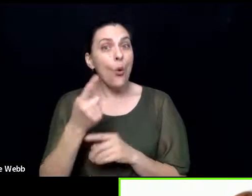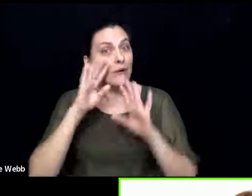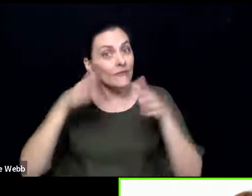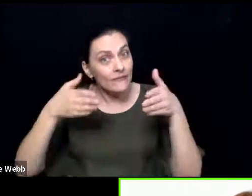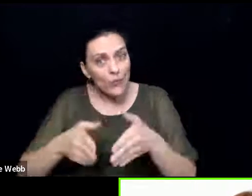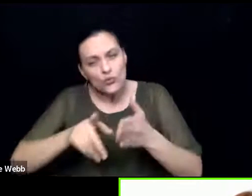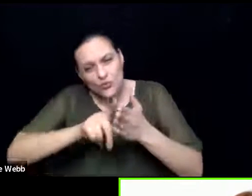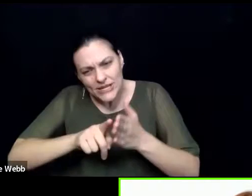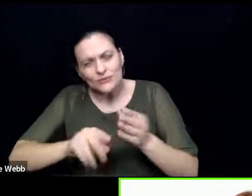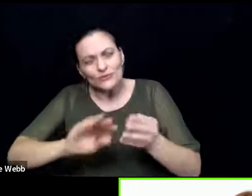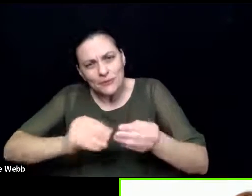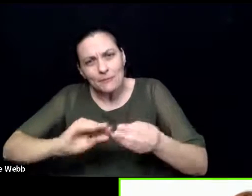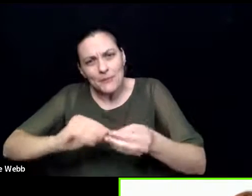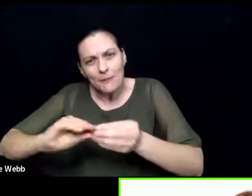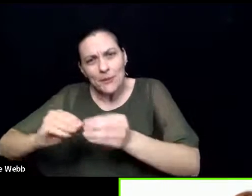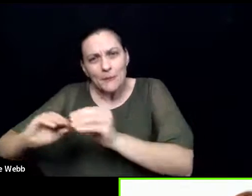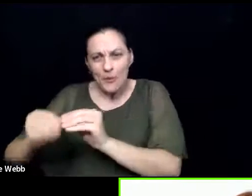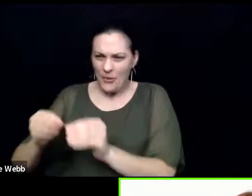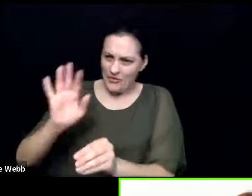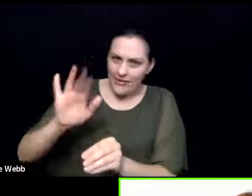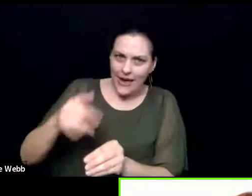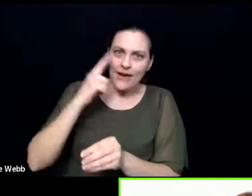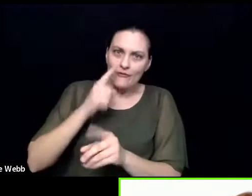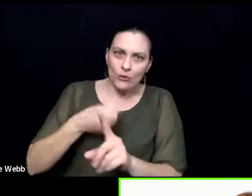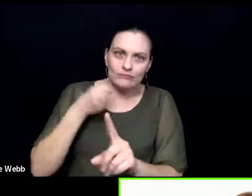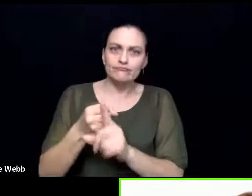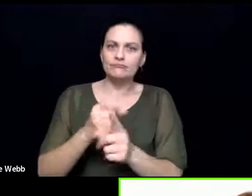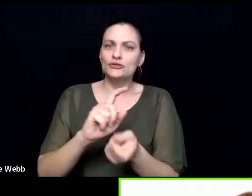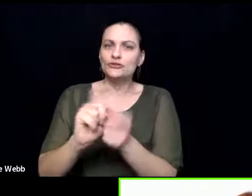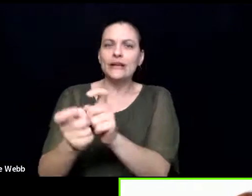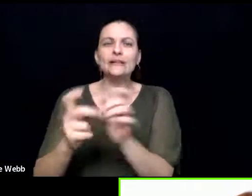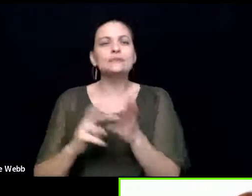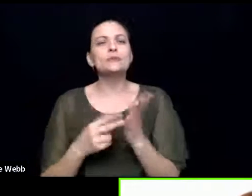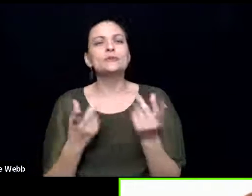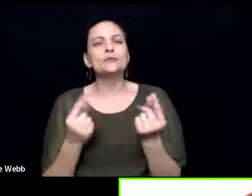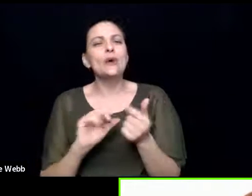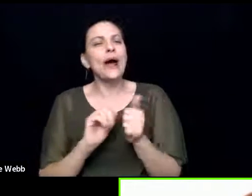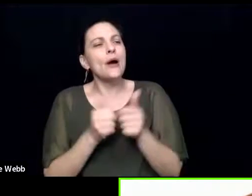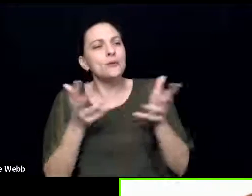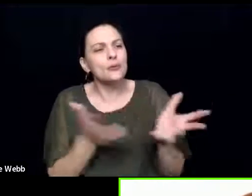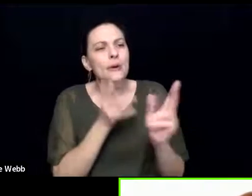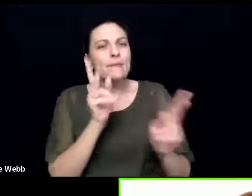but listen to employee's experiences? How do we get them to have this compassion and empathy?